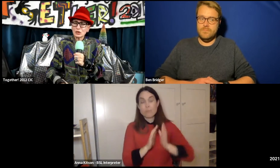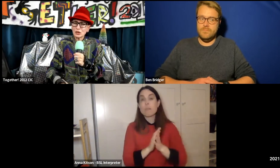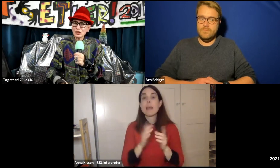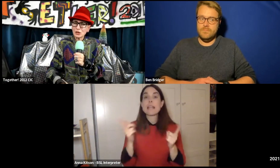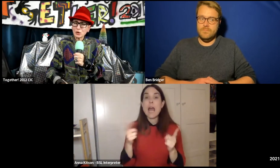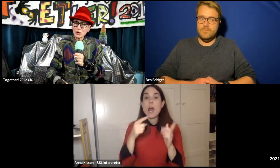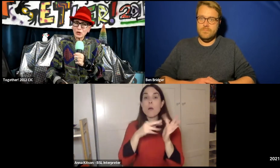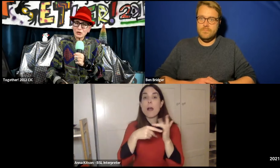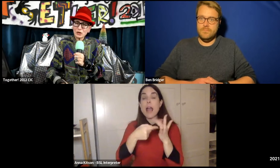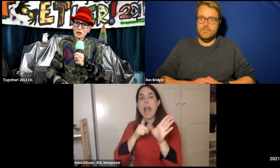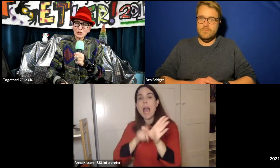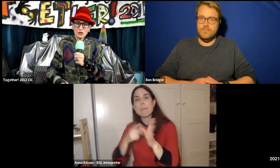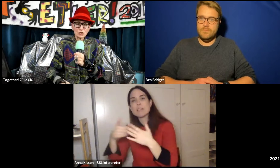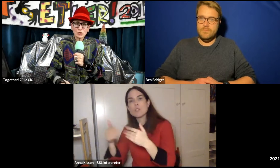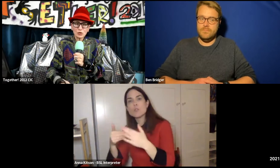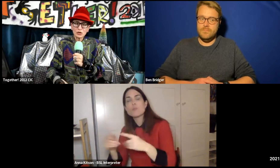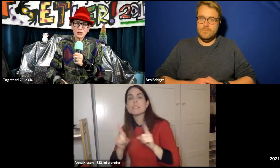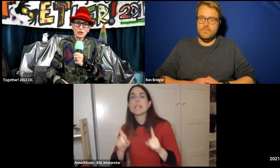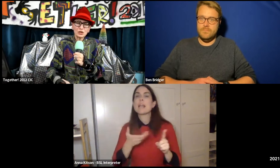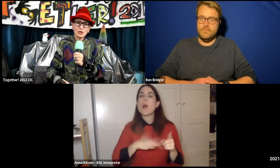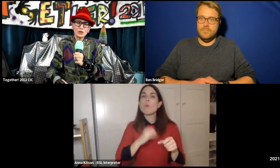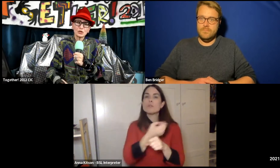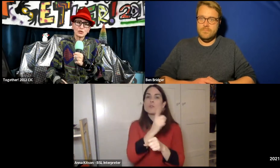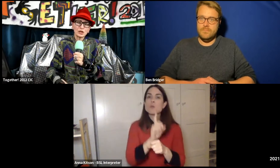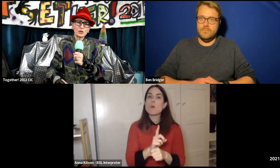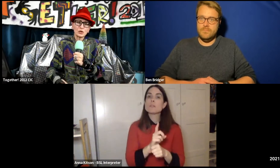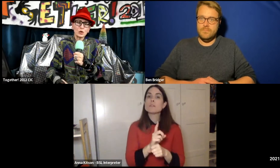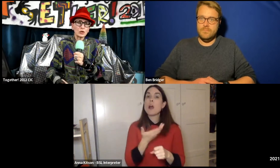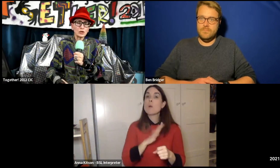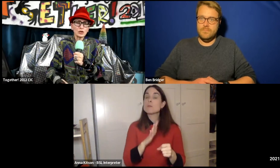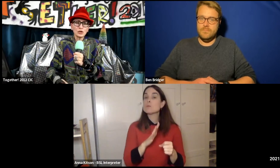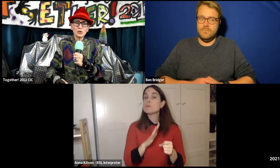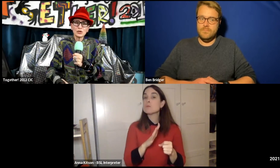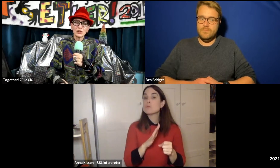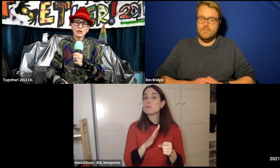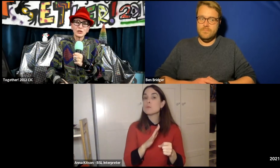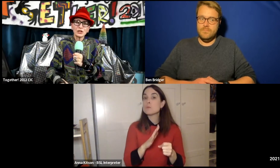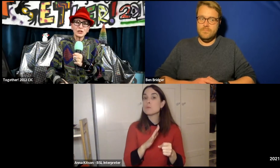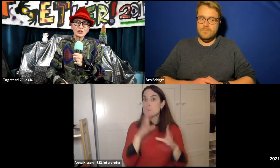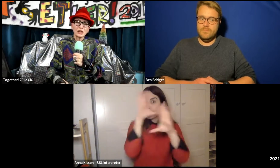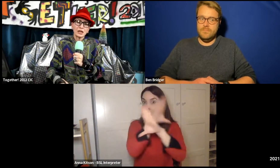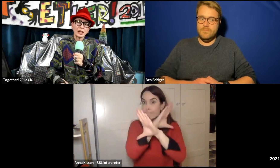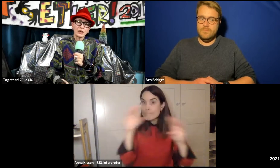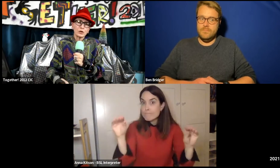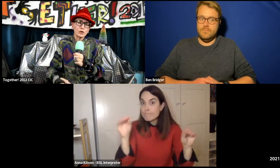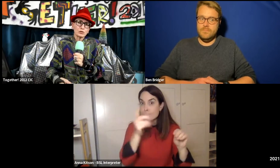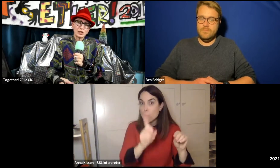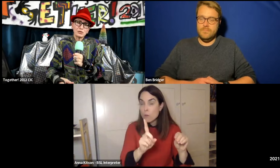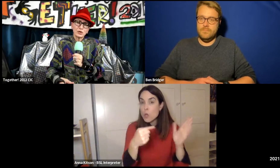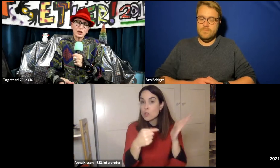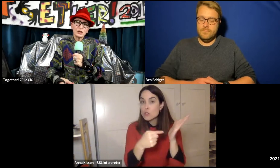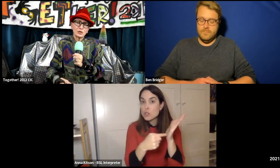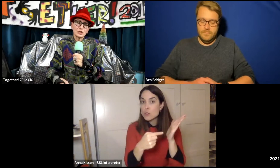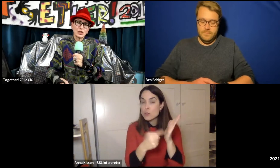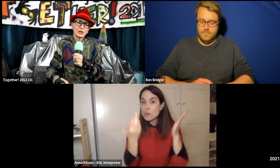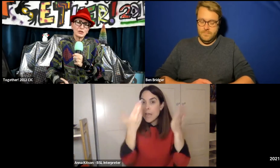that out, I'd like to draw your attention to the fact that on Tuesday night our great friend the cellist